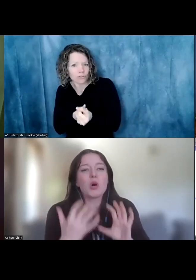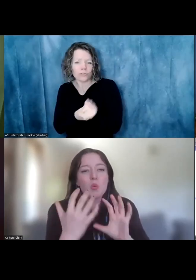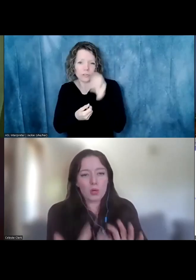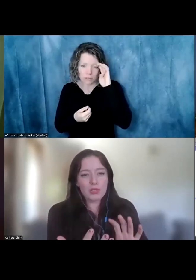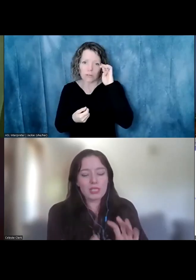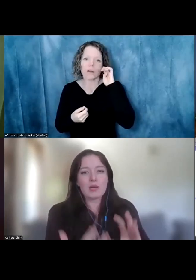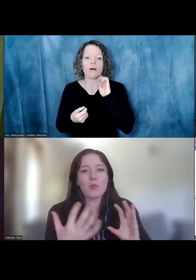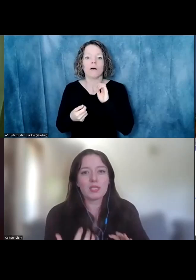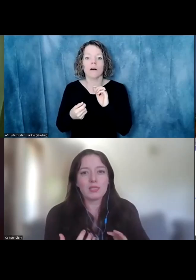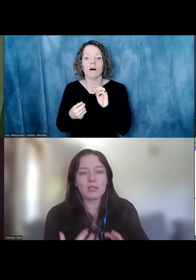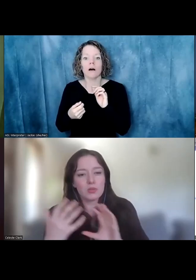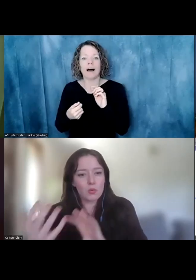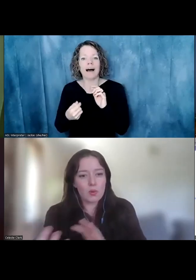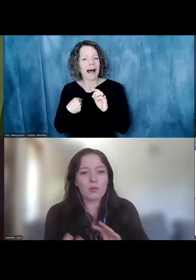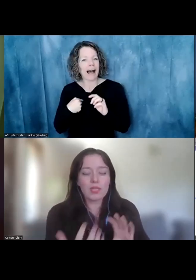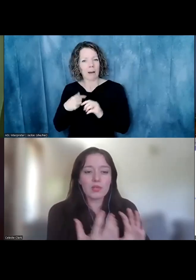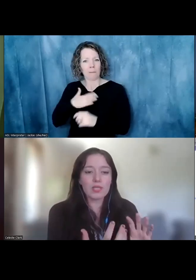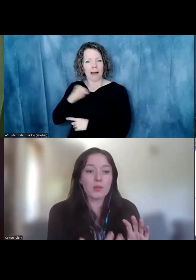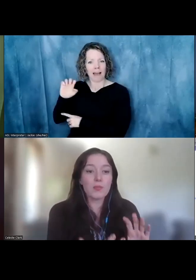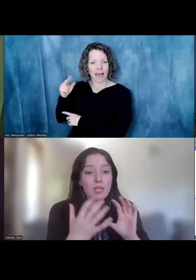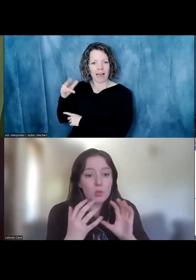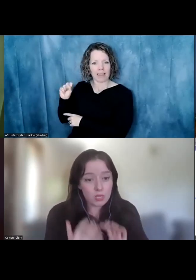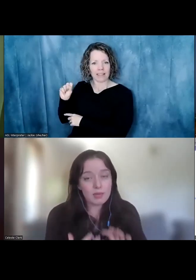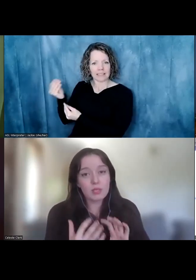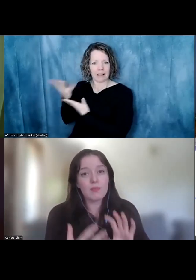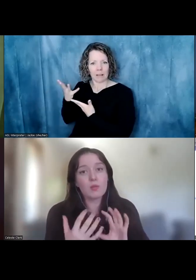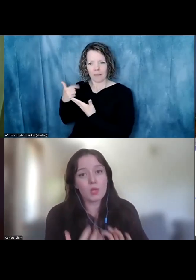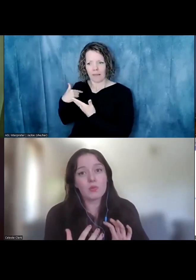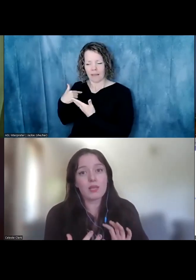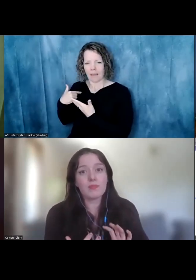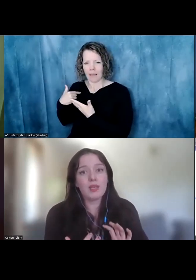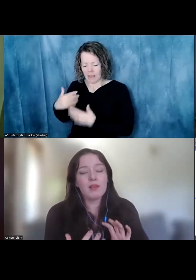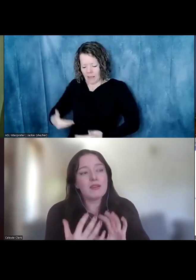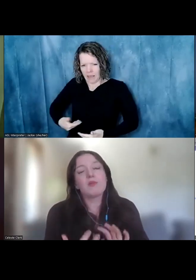coerce someone to do one way or the other - make you sit with them and work with them in